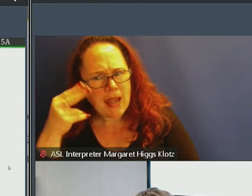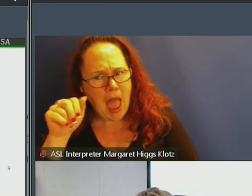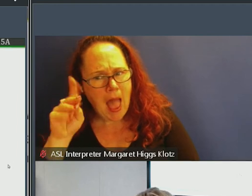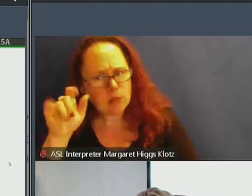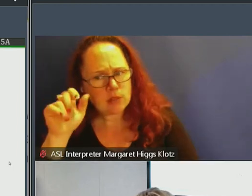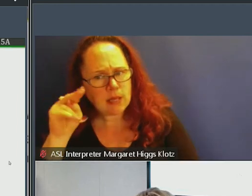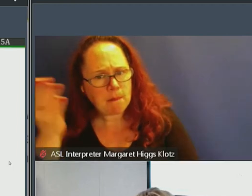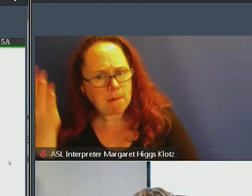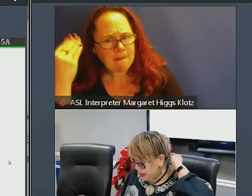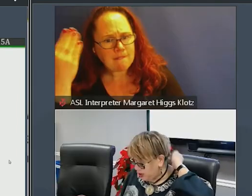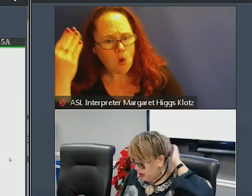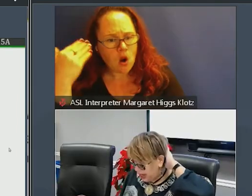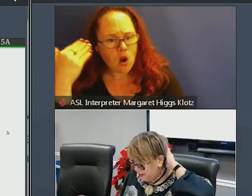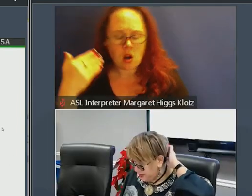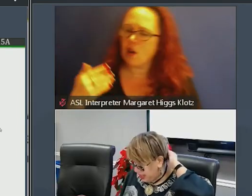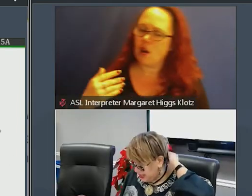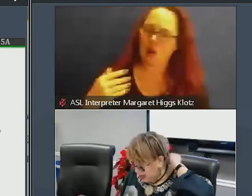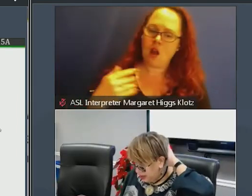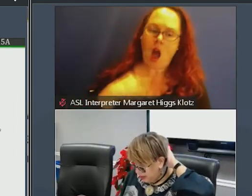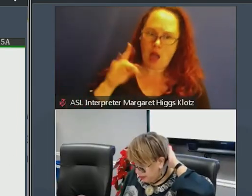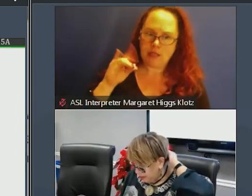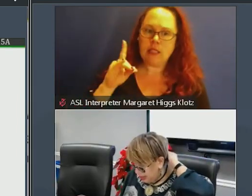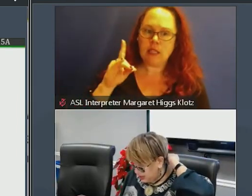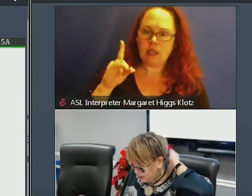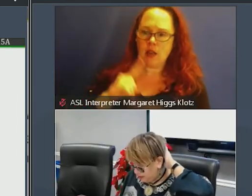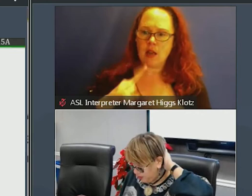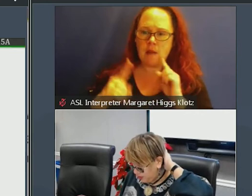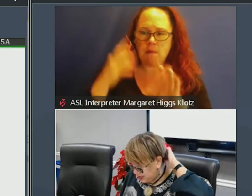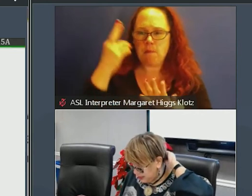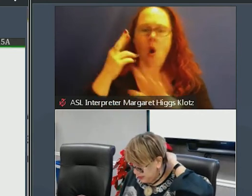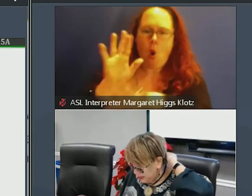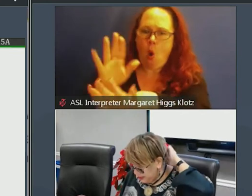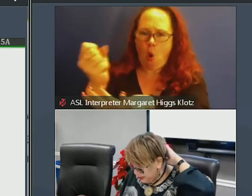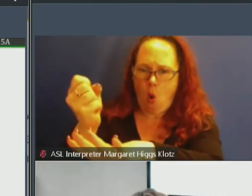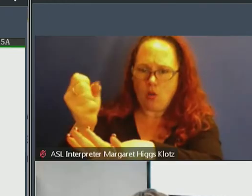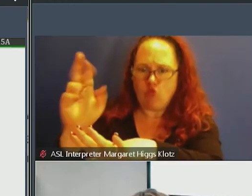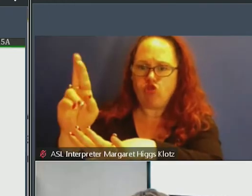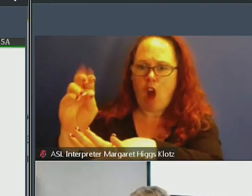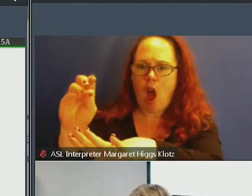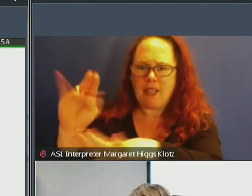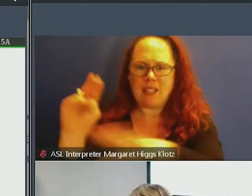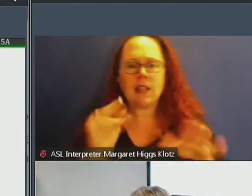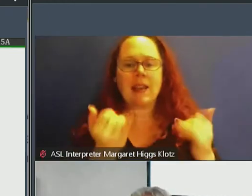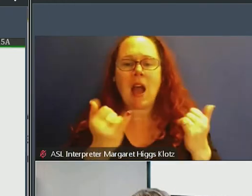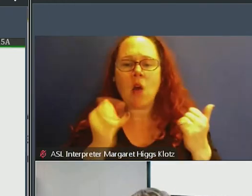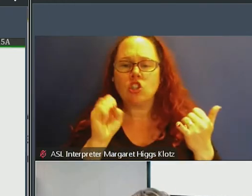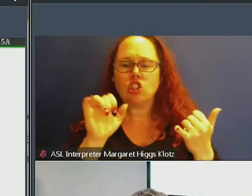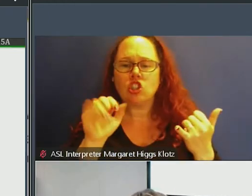No, I said that because, but I realized I'm coming back to you, Sean Ferguson. I think I was talking to myself at that time. It happens.